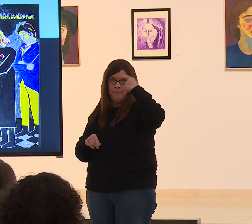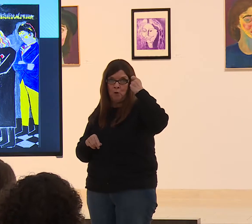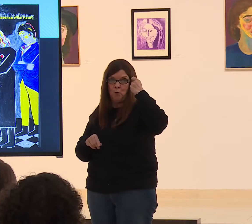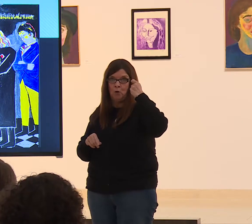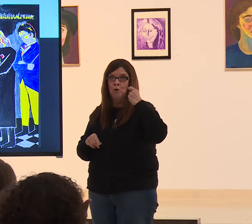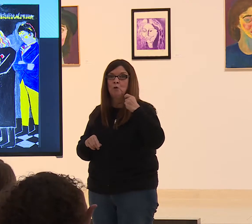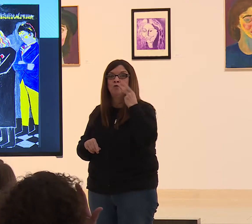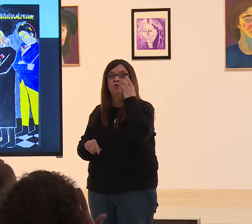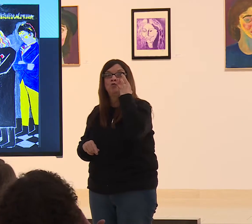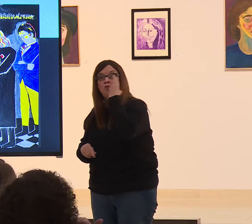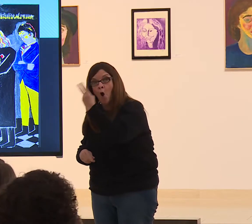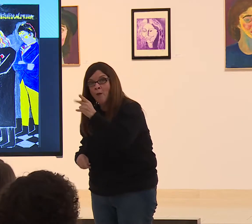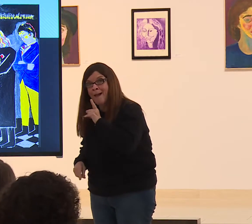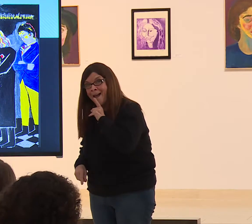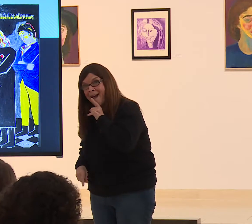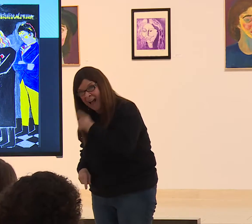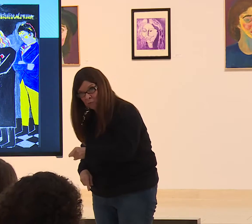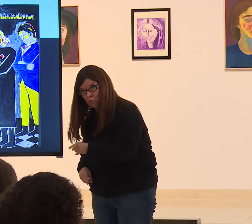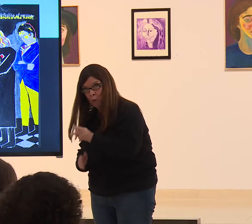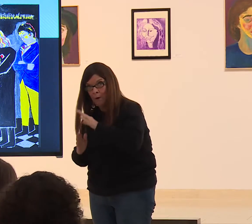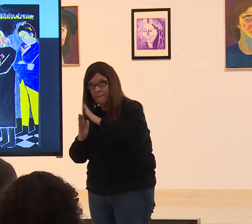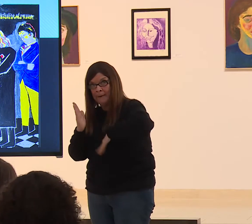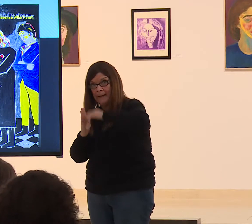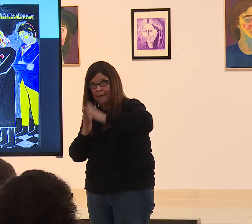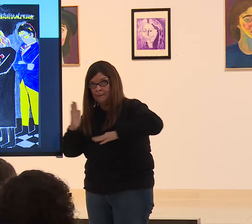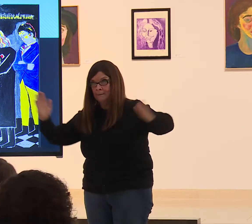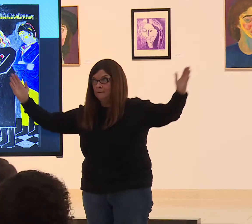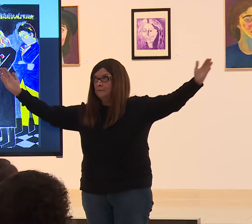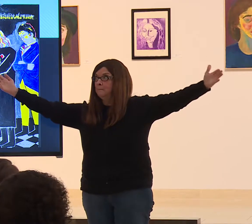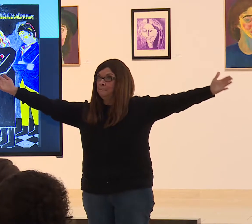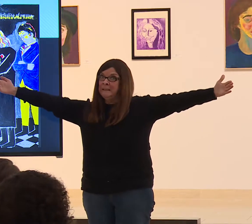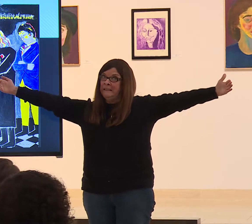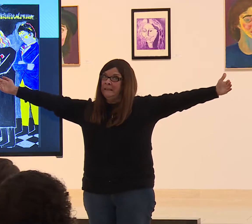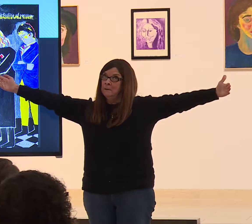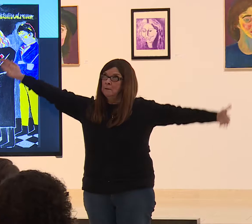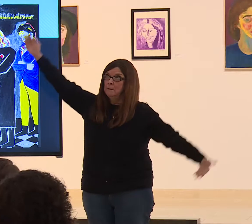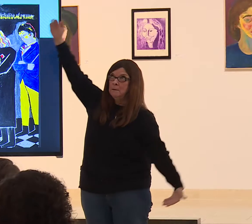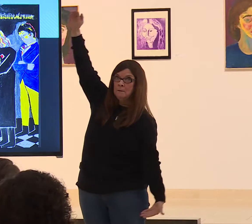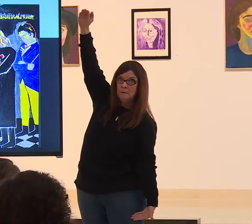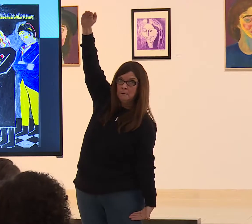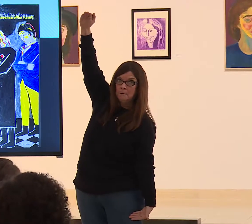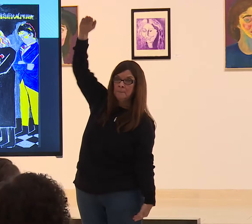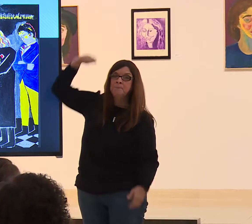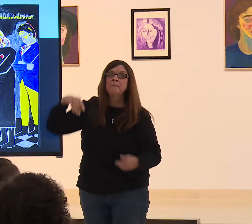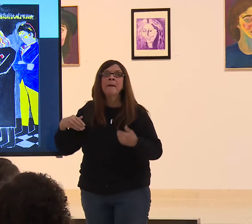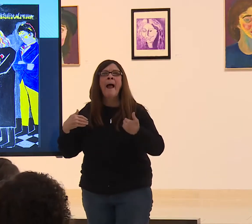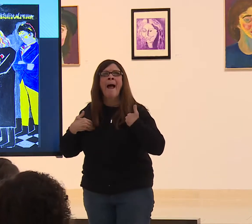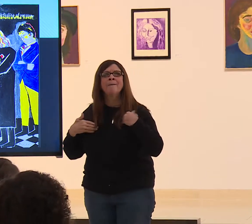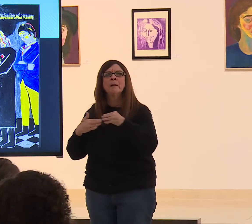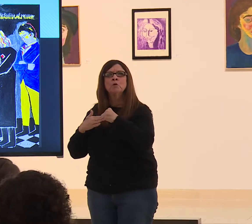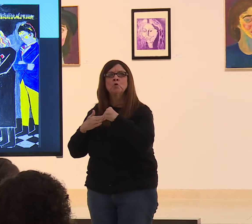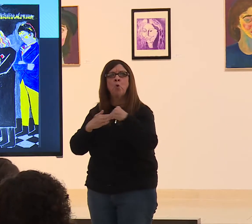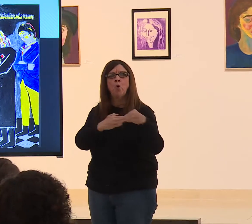and I had the opportunity to see this real painting in person, and it's quite large.